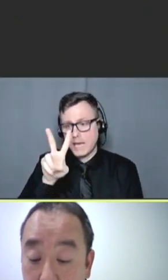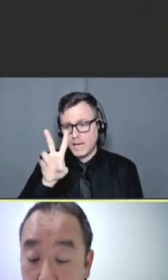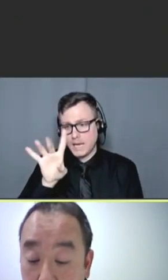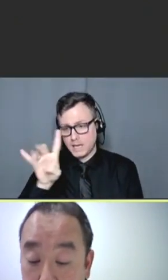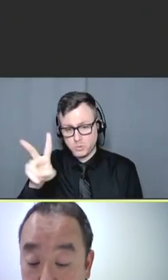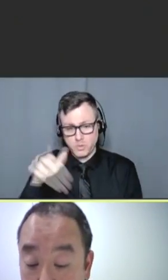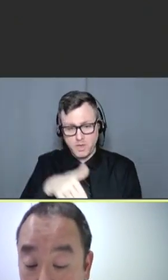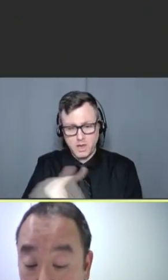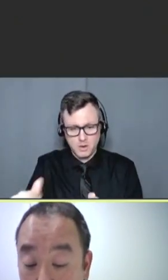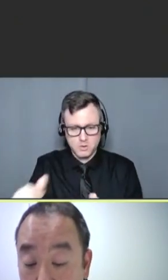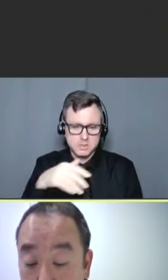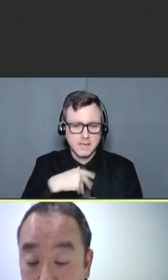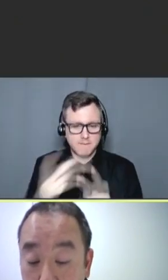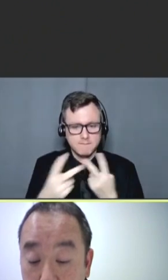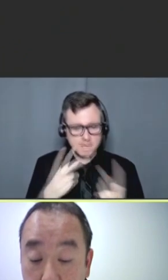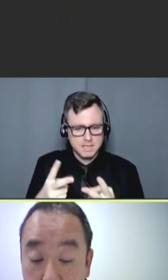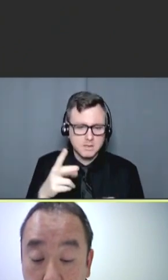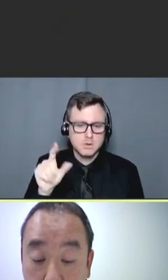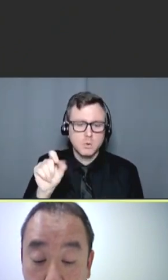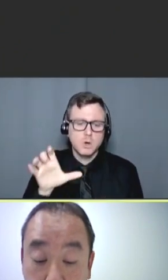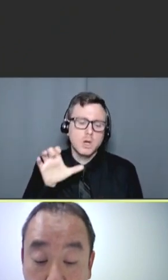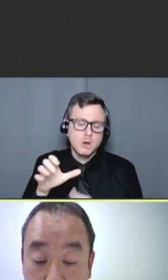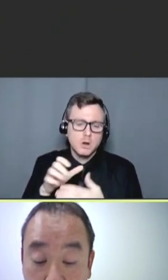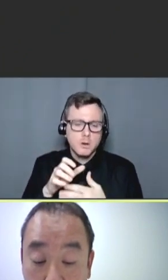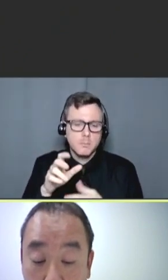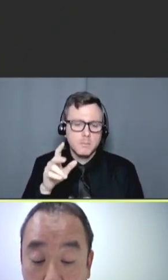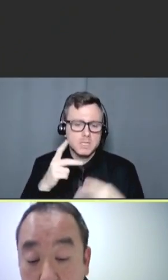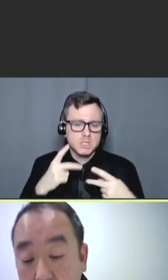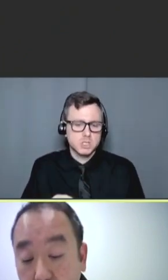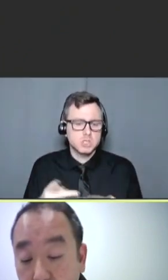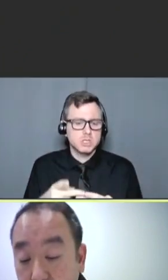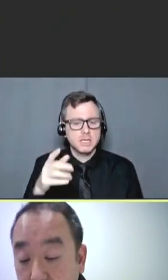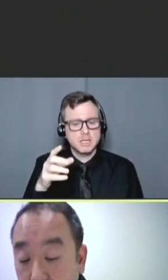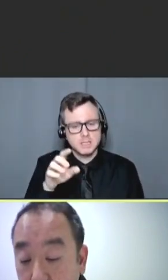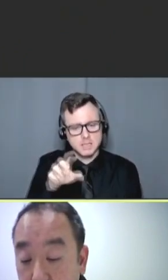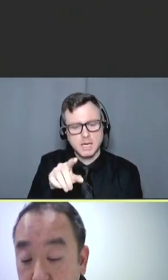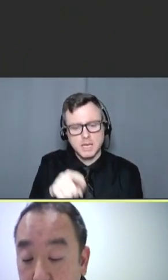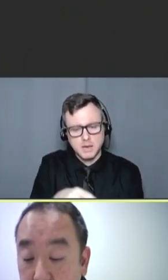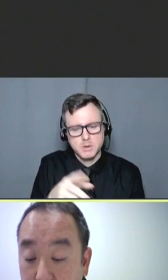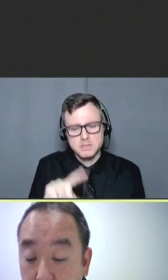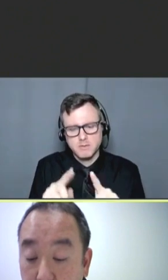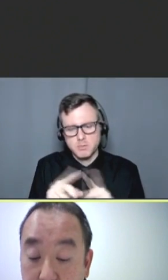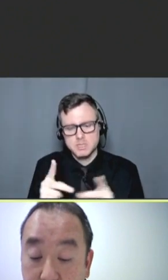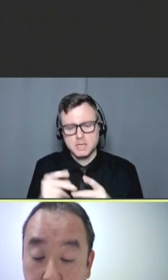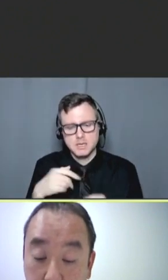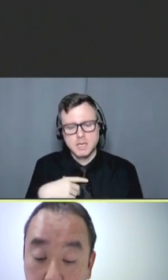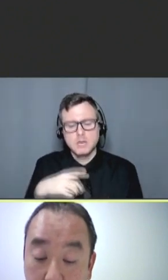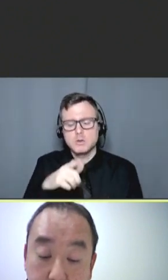EBPs [phonetic sp], 23 of them in specialty care. Our services include a 24-hour emergency room,